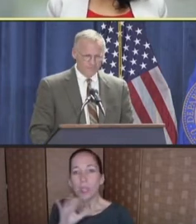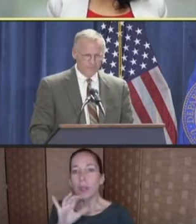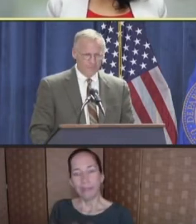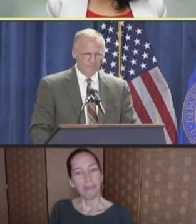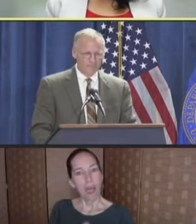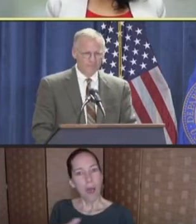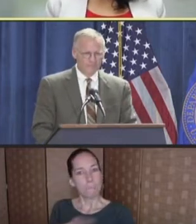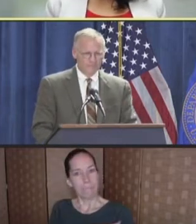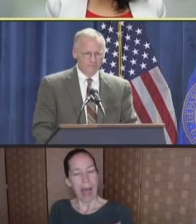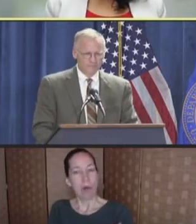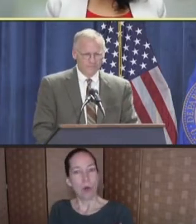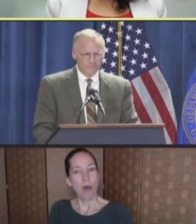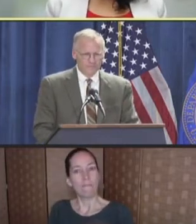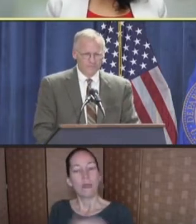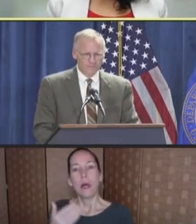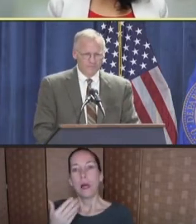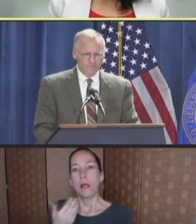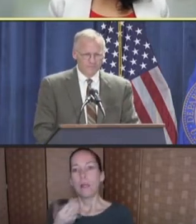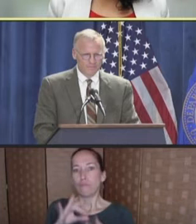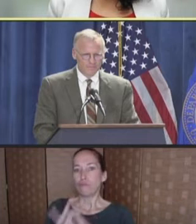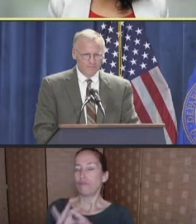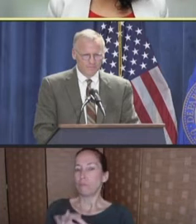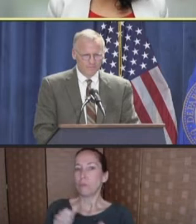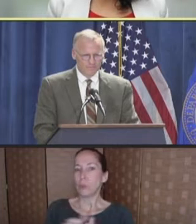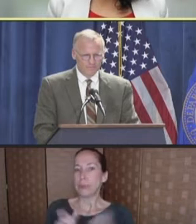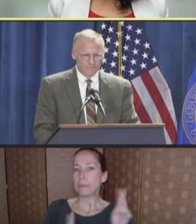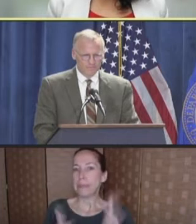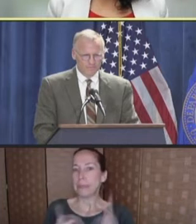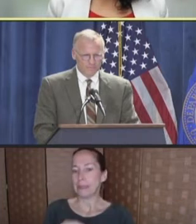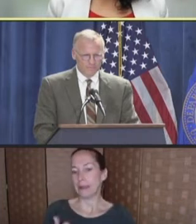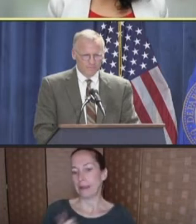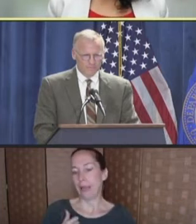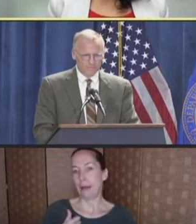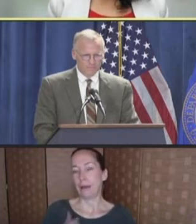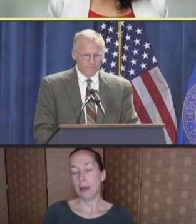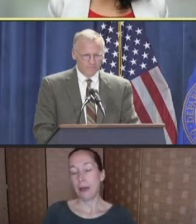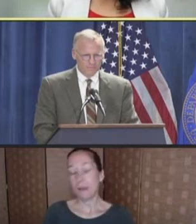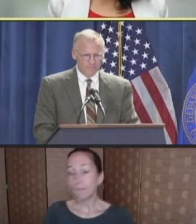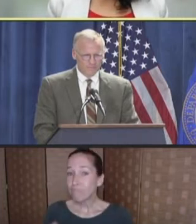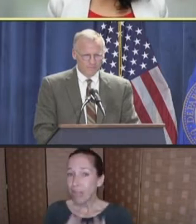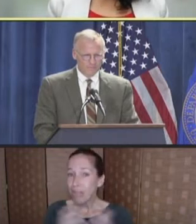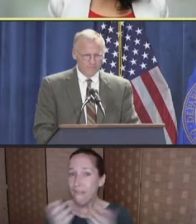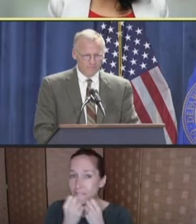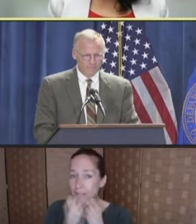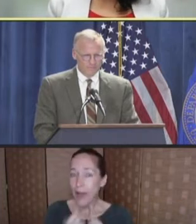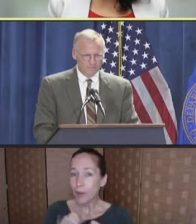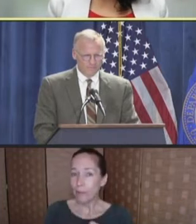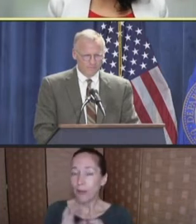I think I see great value in this report in terms of highlighting the range of evidence